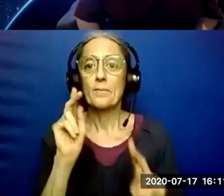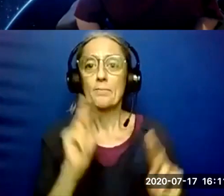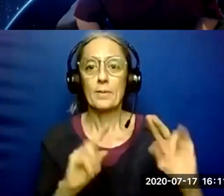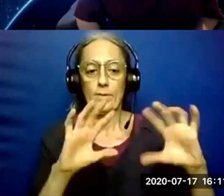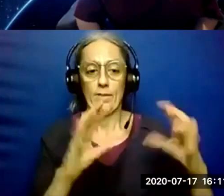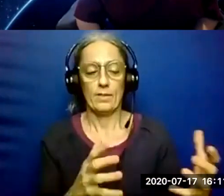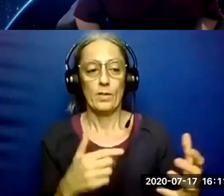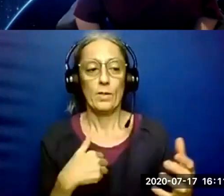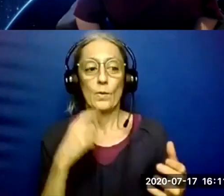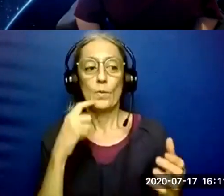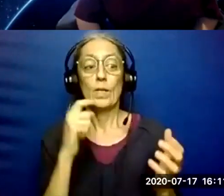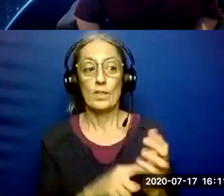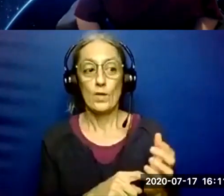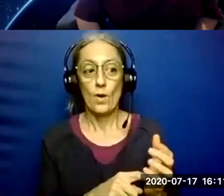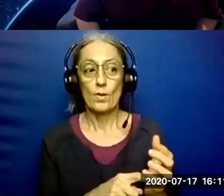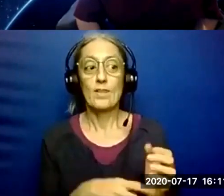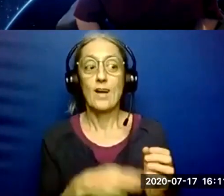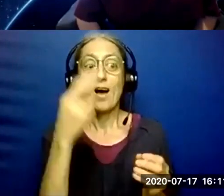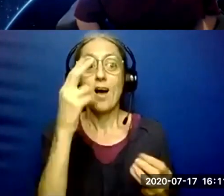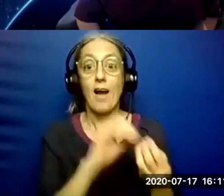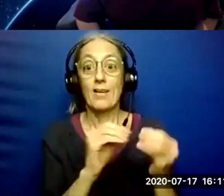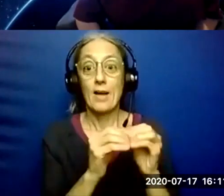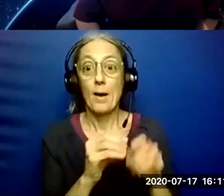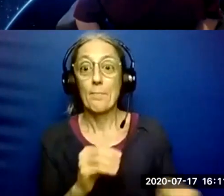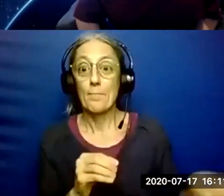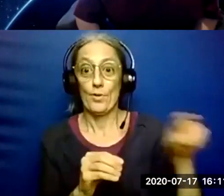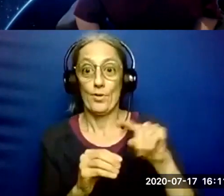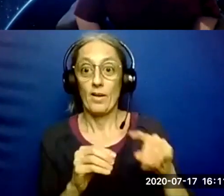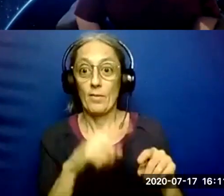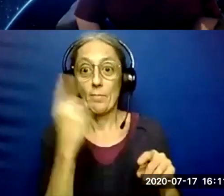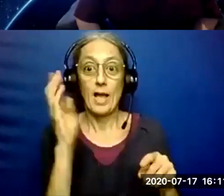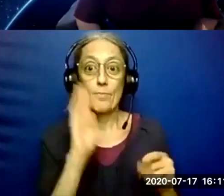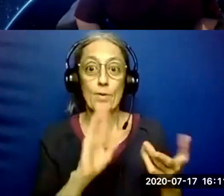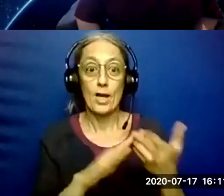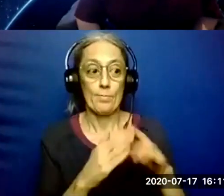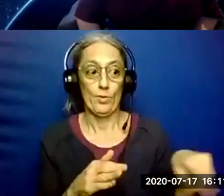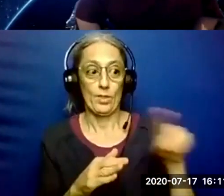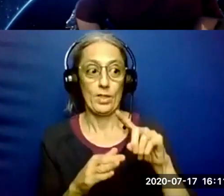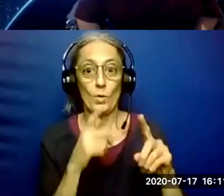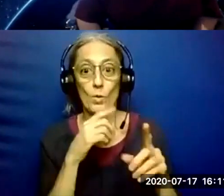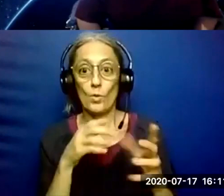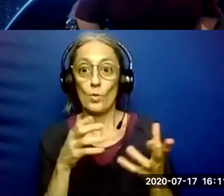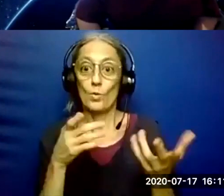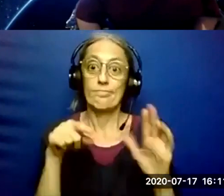people with various forms of disabilities. When we look at the juvenile injustice